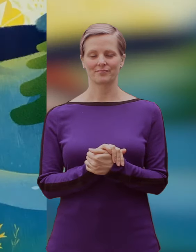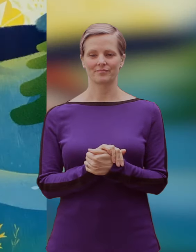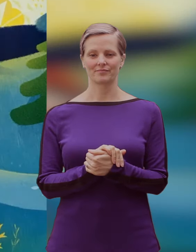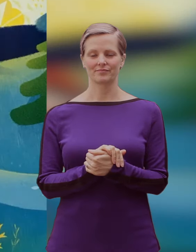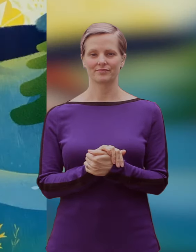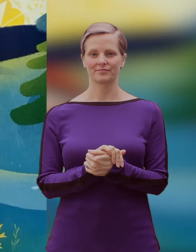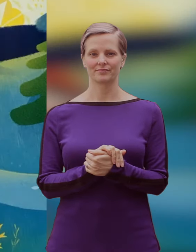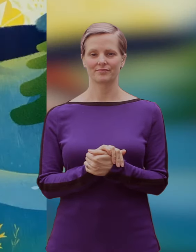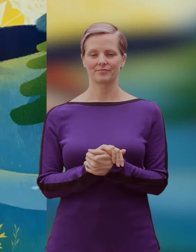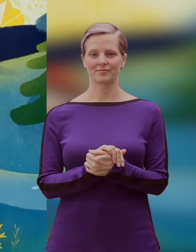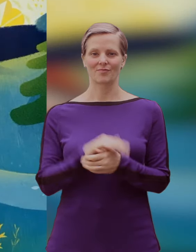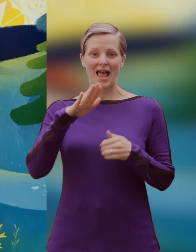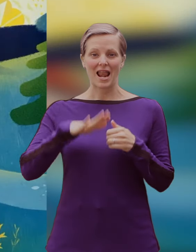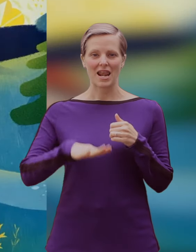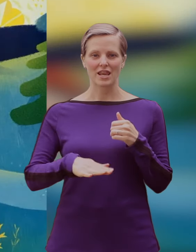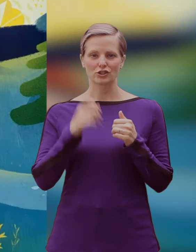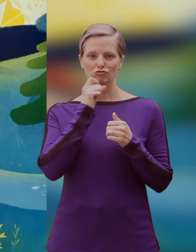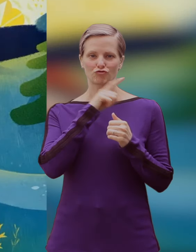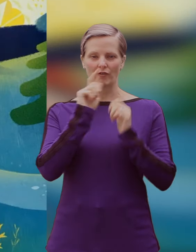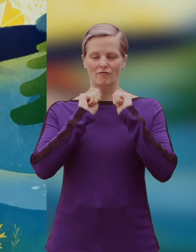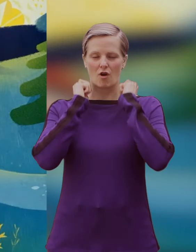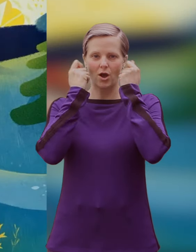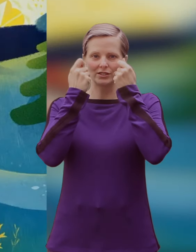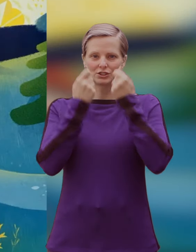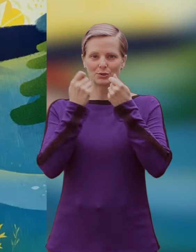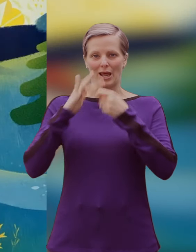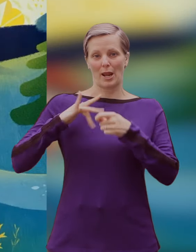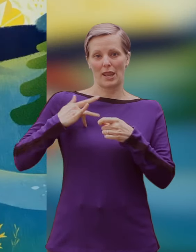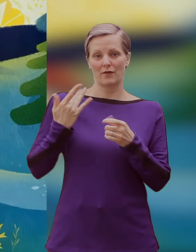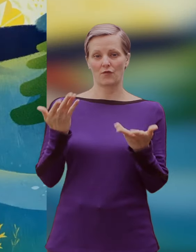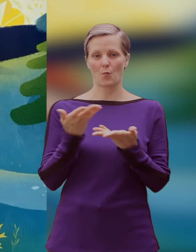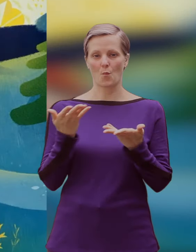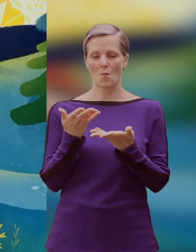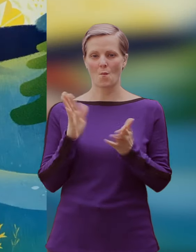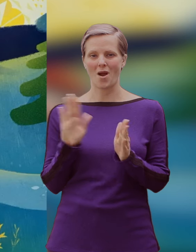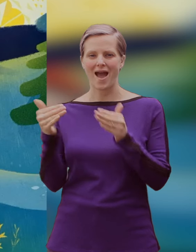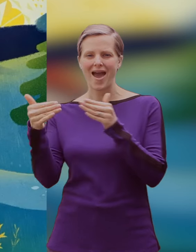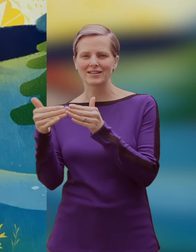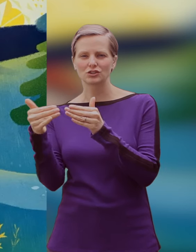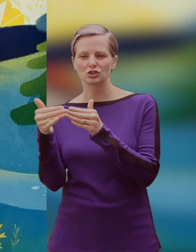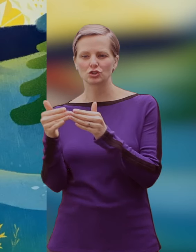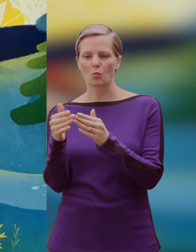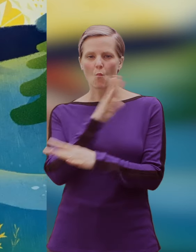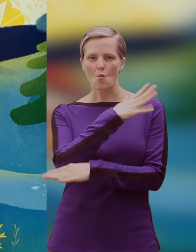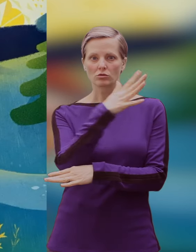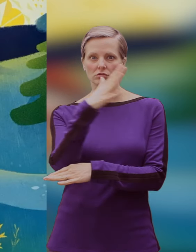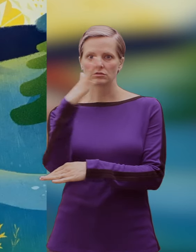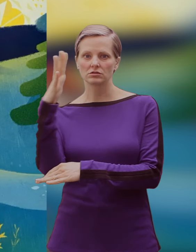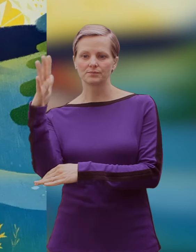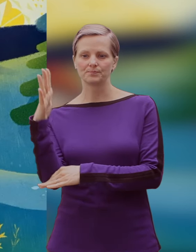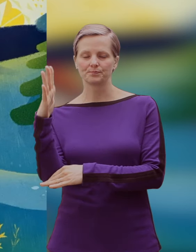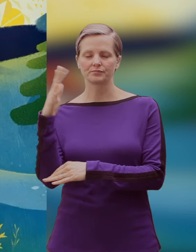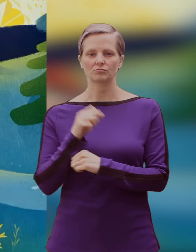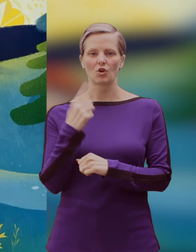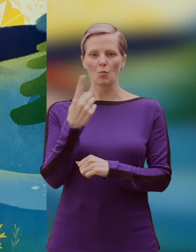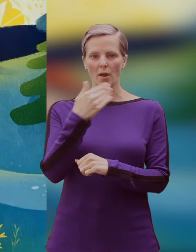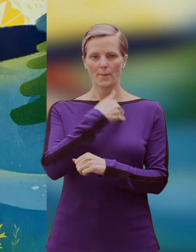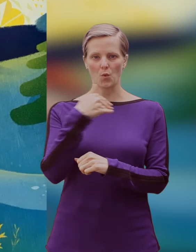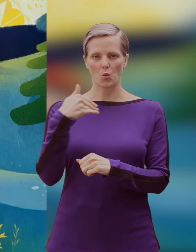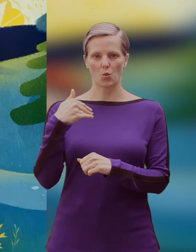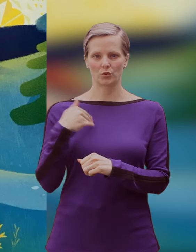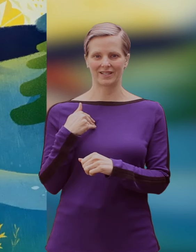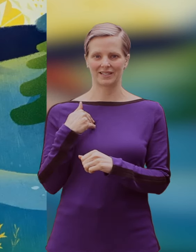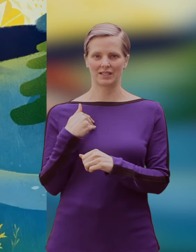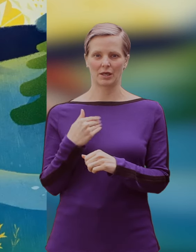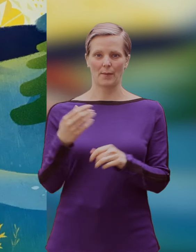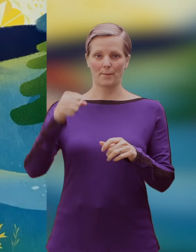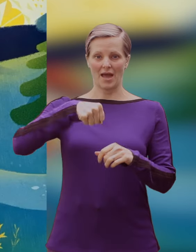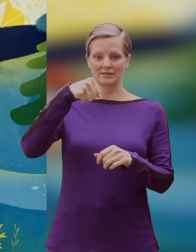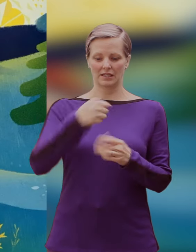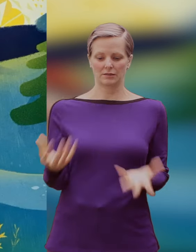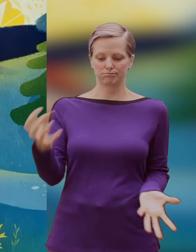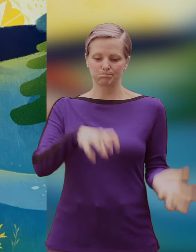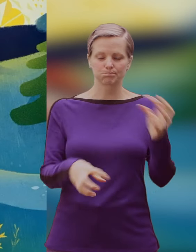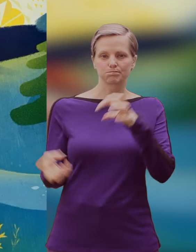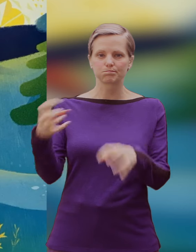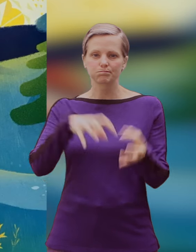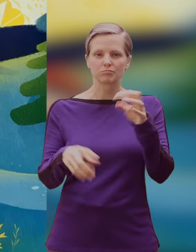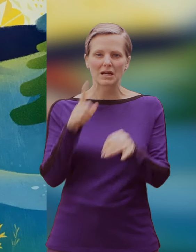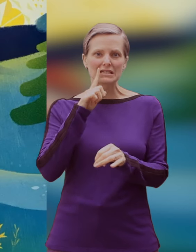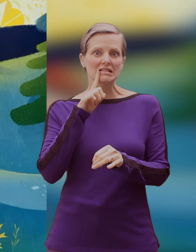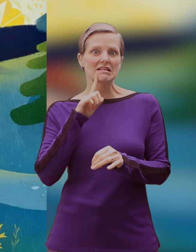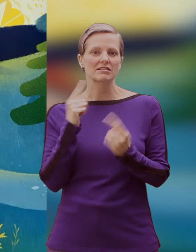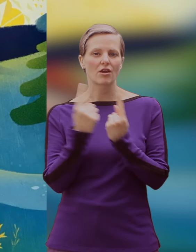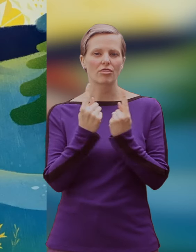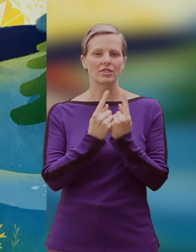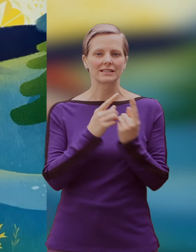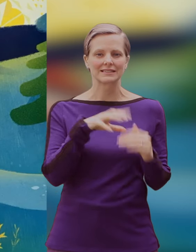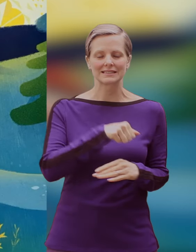Little Red Riding Hood lived at the edge of a wild wild wood. One morning she filled a basket with delicious things to take to her grandmother.